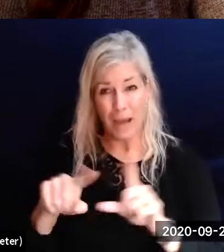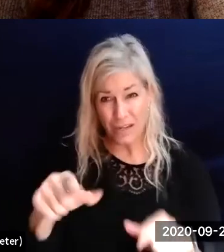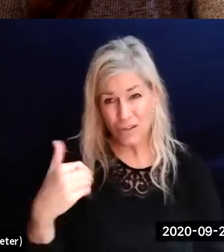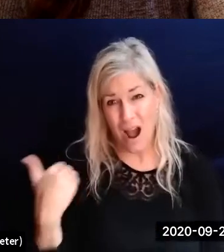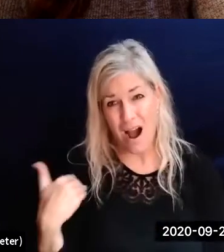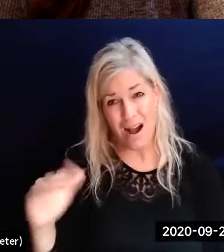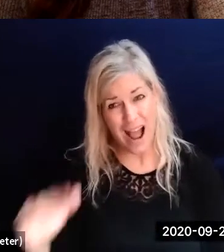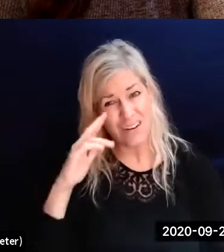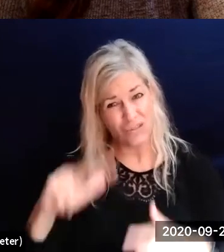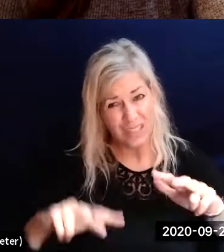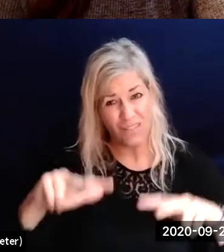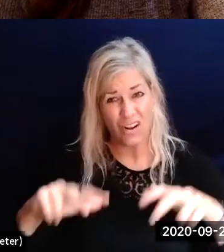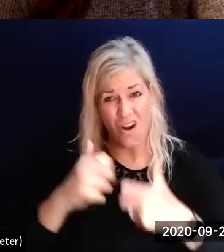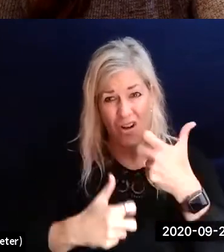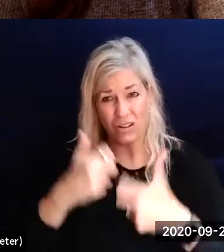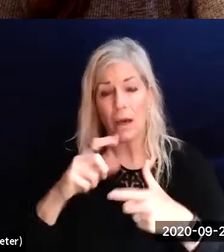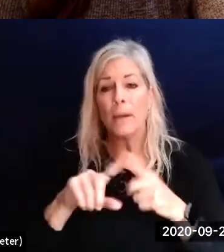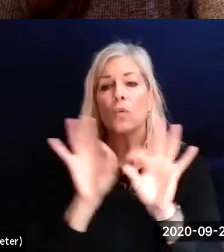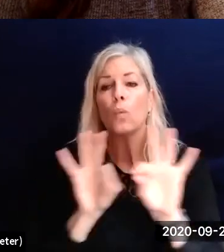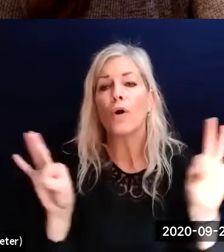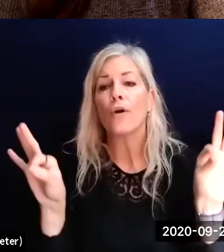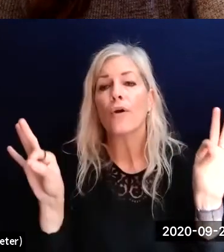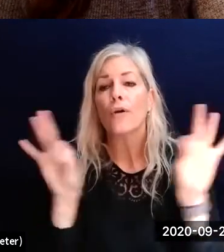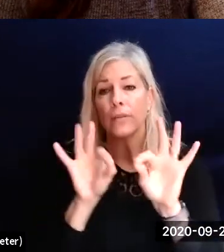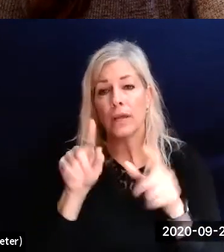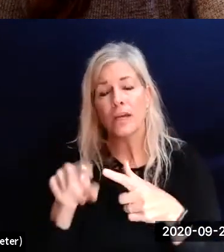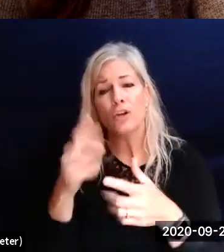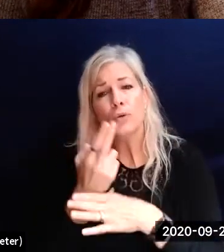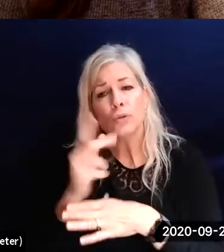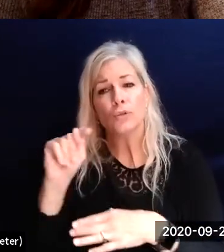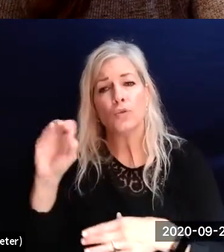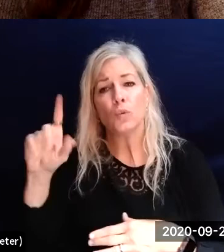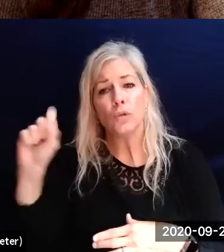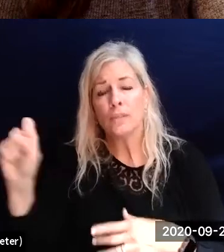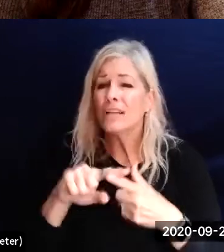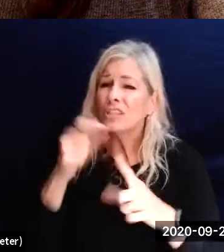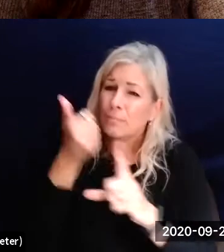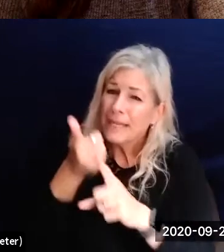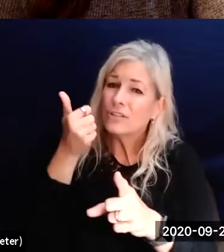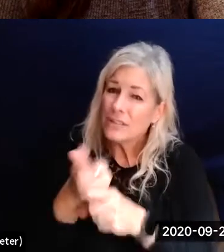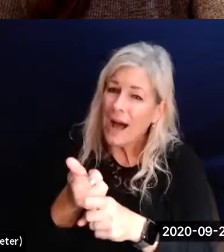I think it's so worth it. It's so worth using these tools and just being who you are and owning who you are.